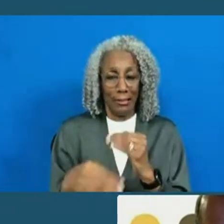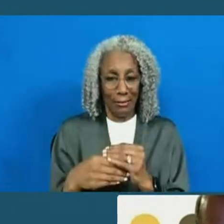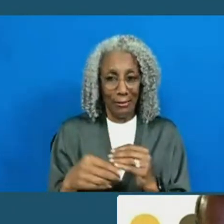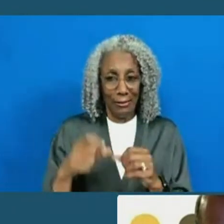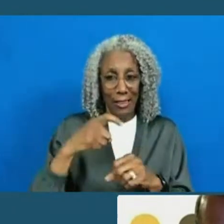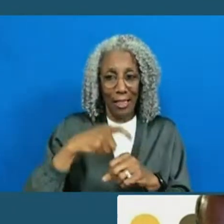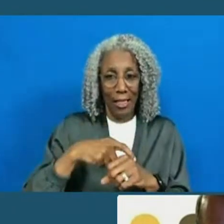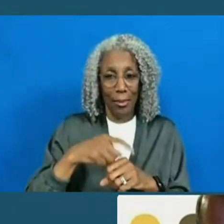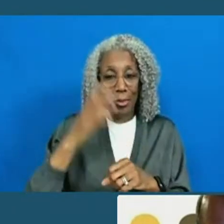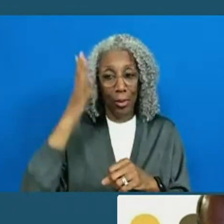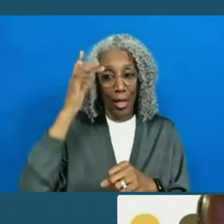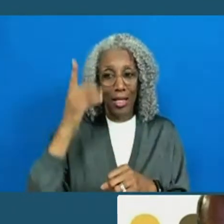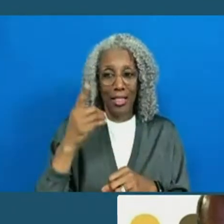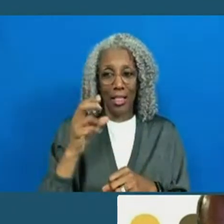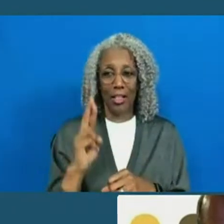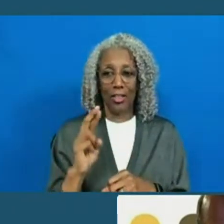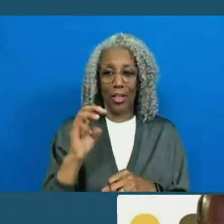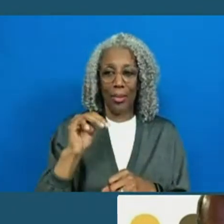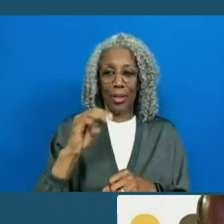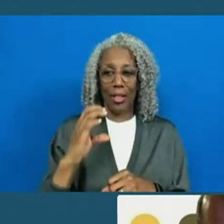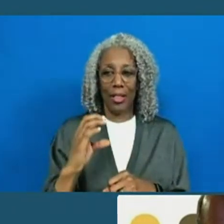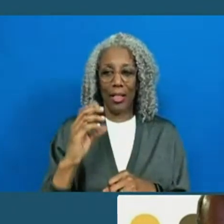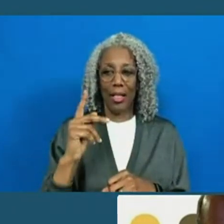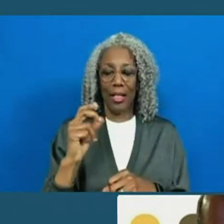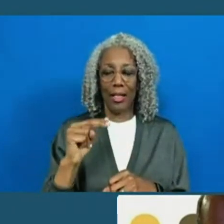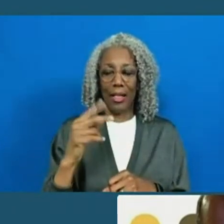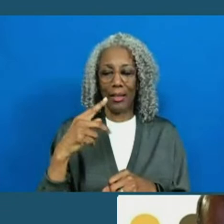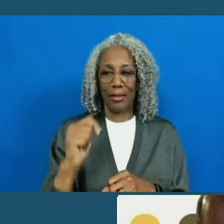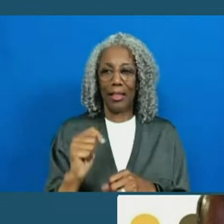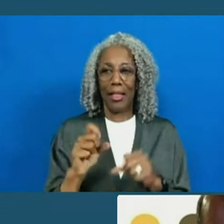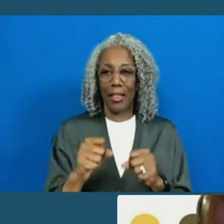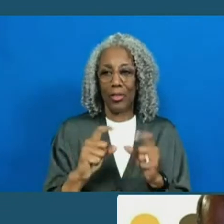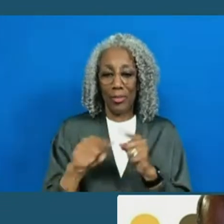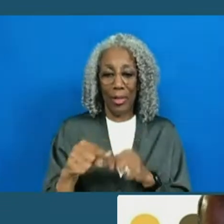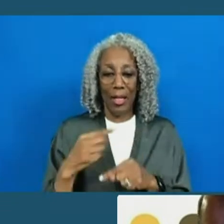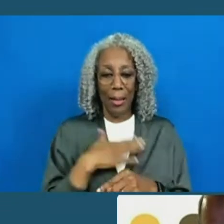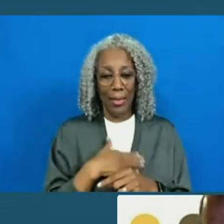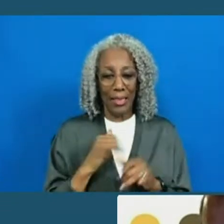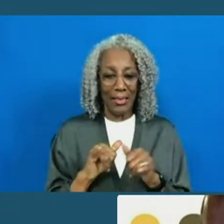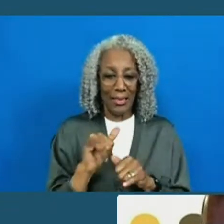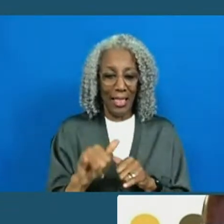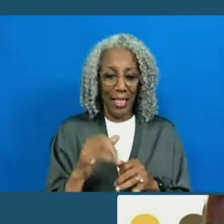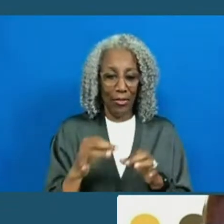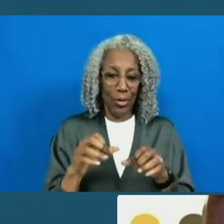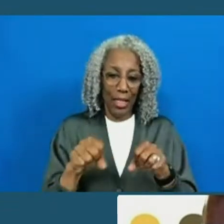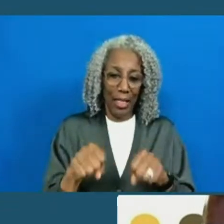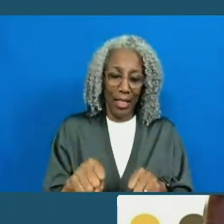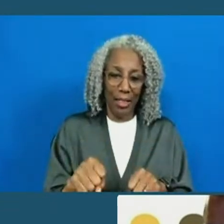eight. We want to try to extend a little so that Dr McKnight.